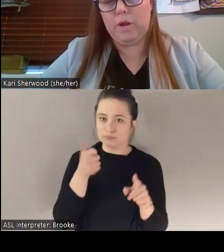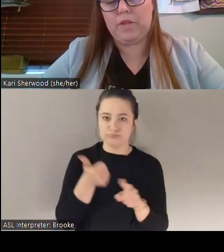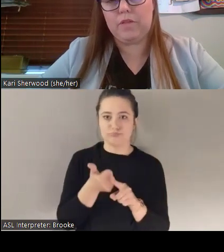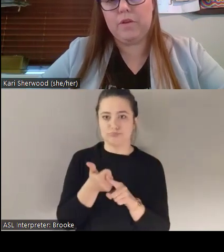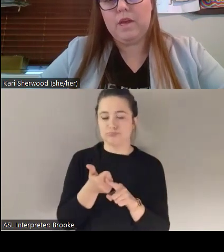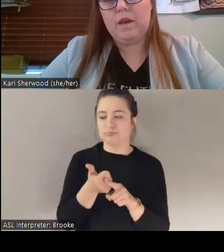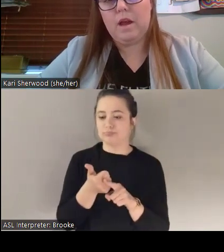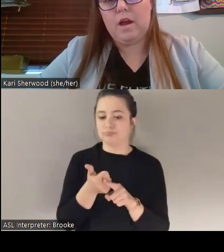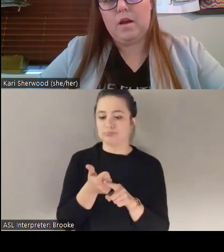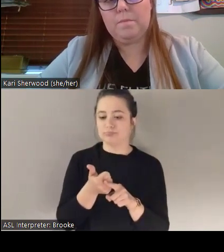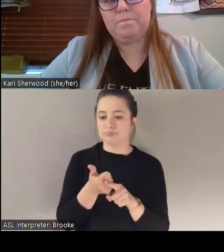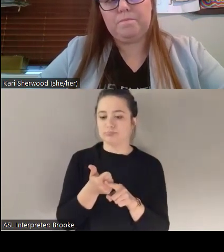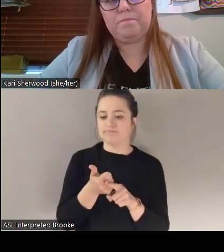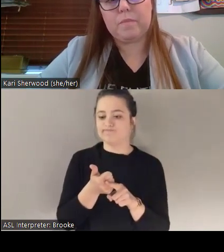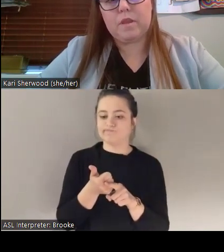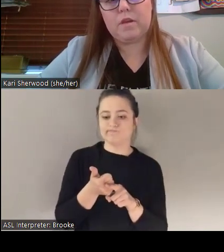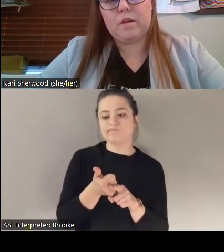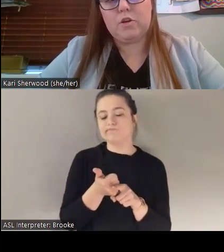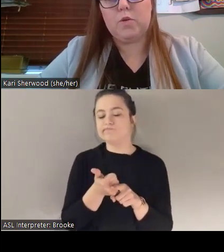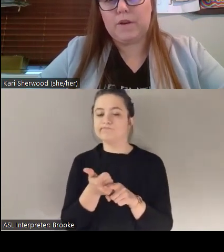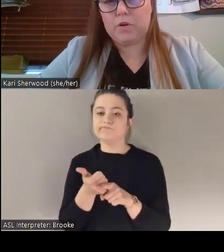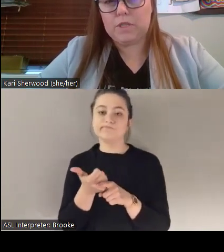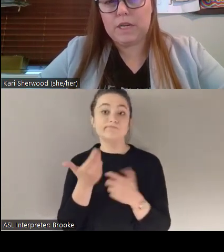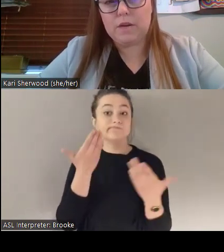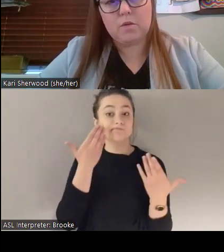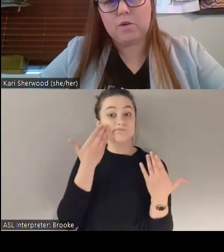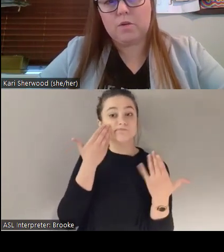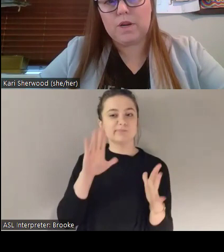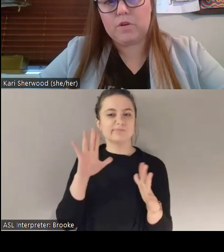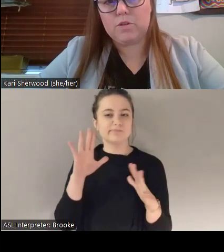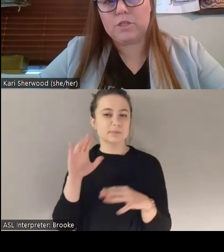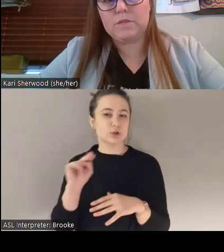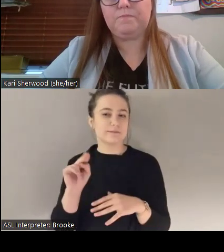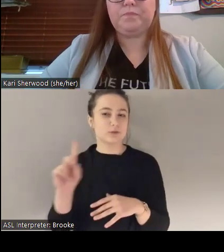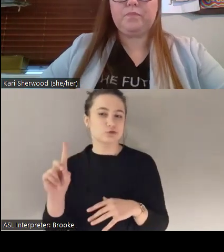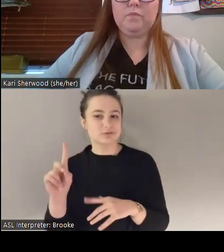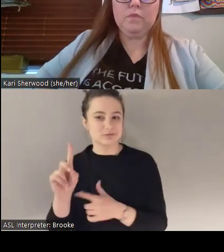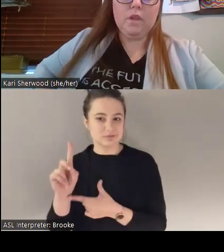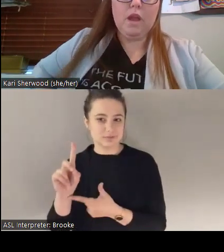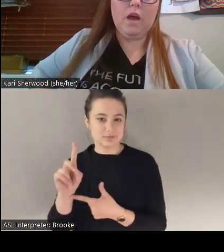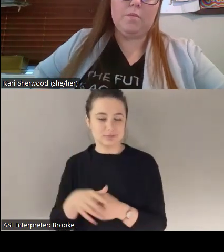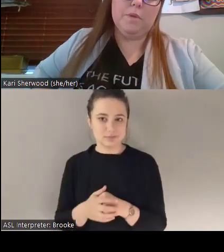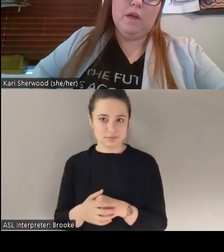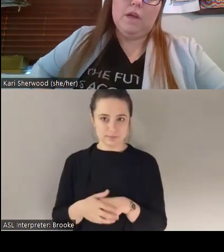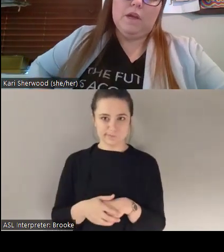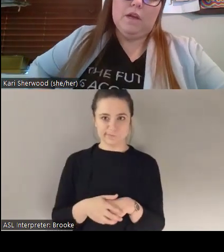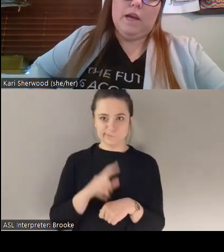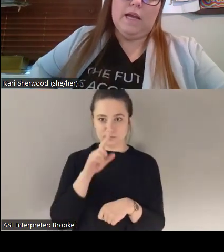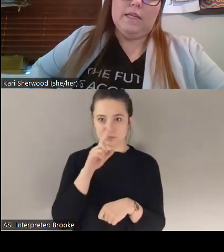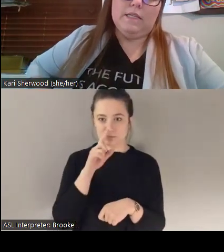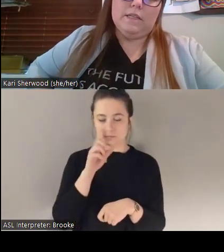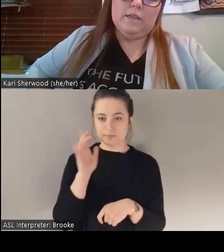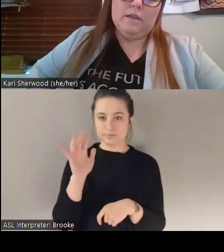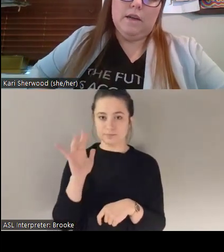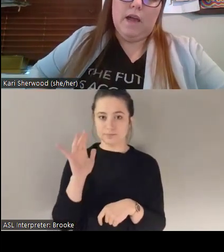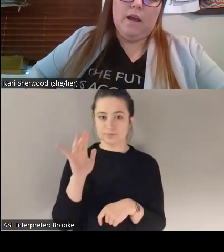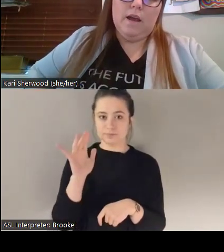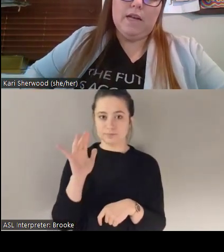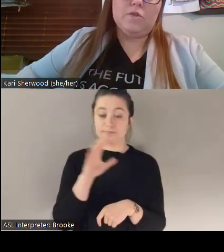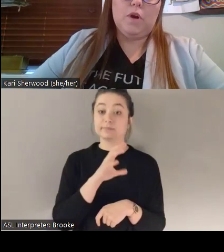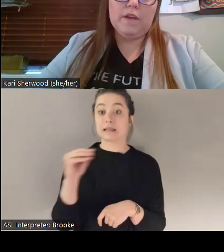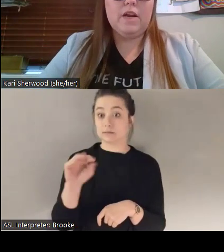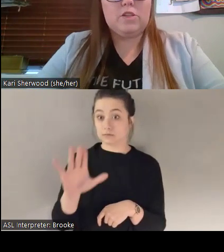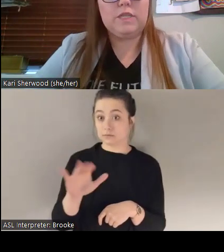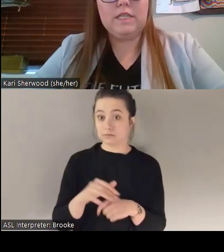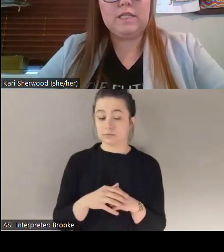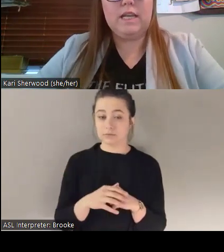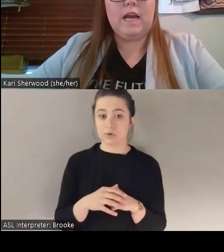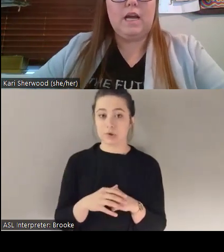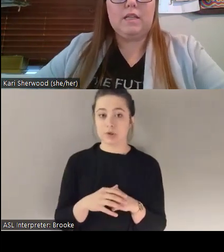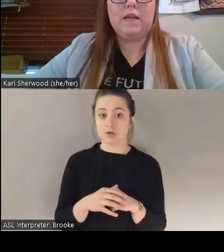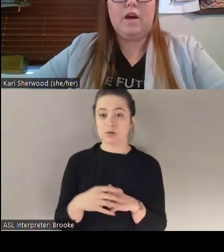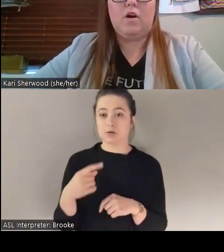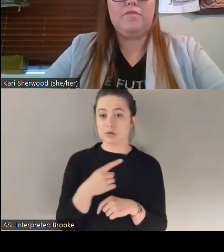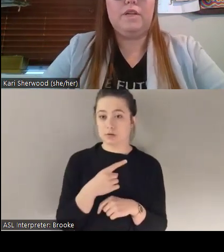with neurodiversity or neurodivergence. And it's one of the characteristics that often